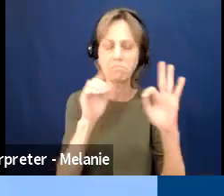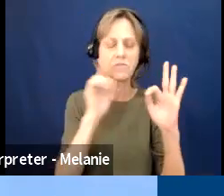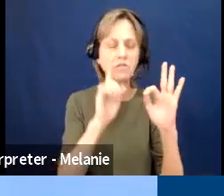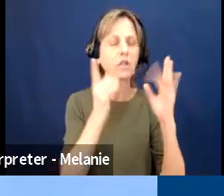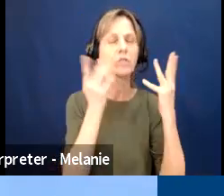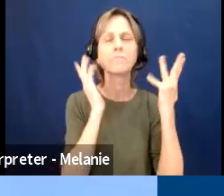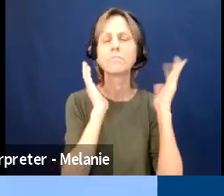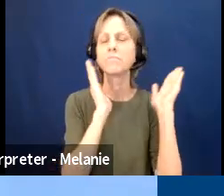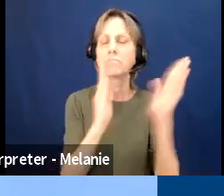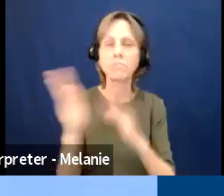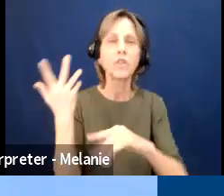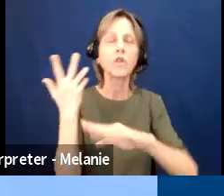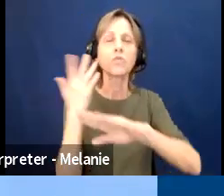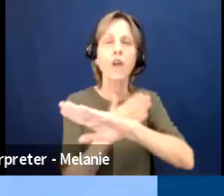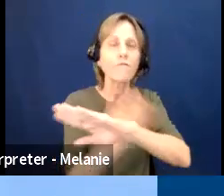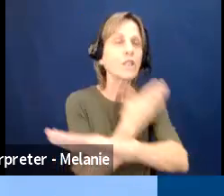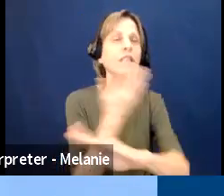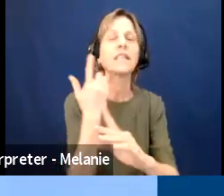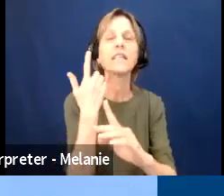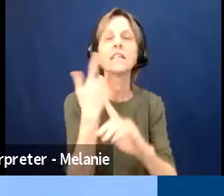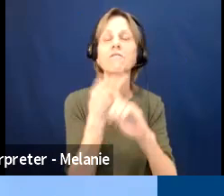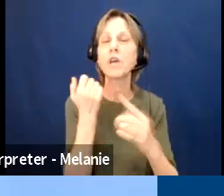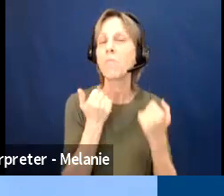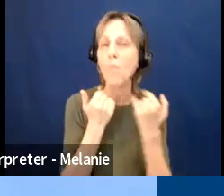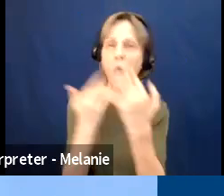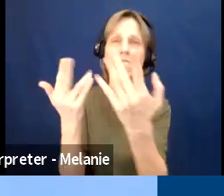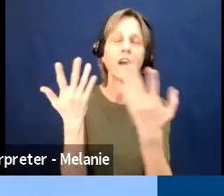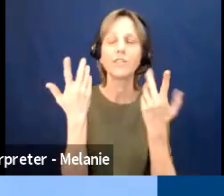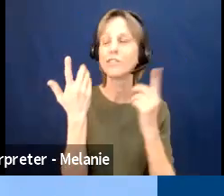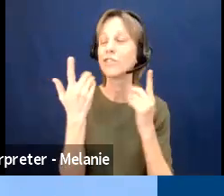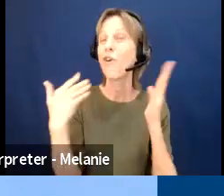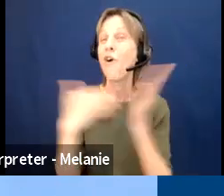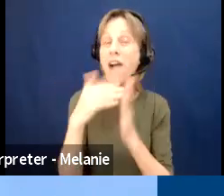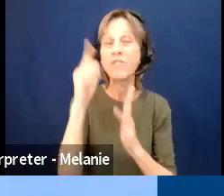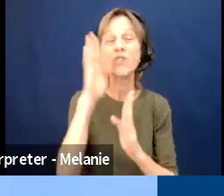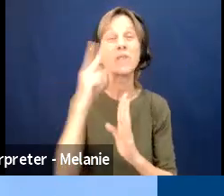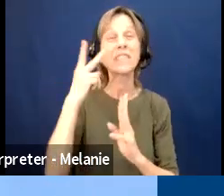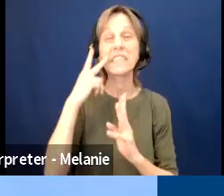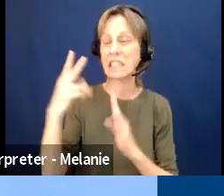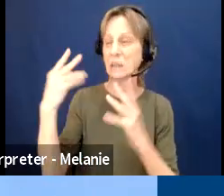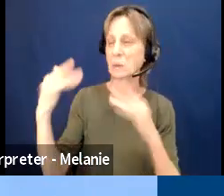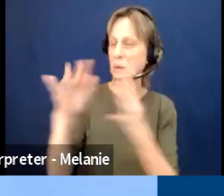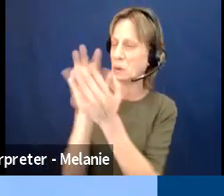or any type of disaster so often you'll see the devastation caused by fire the photo on my